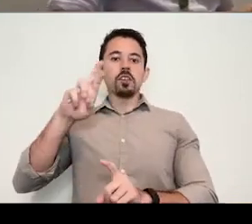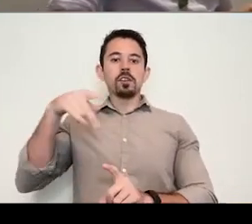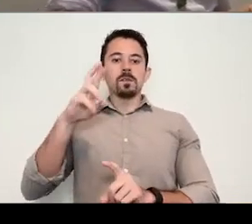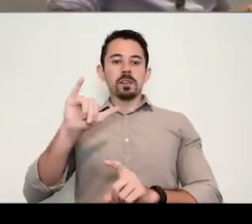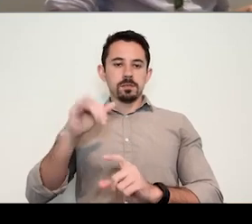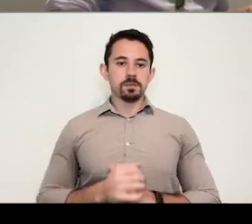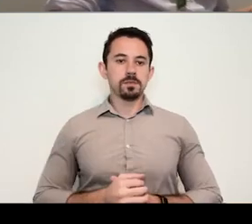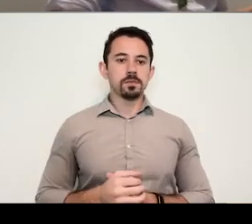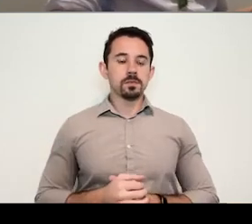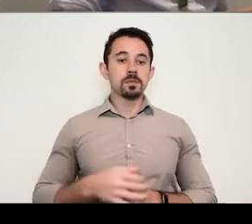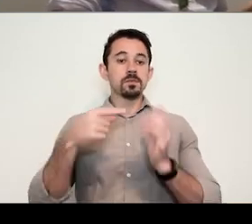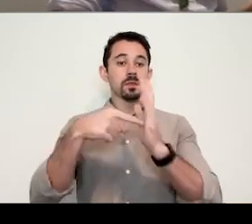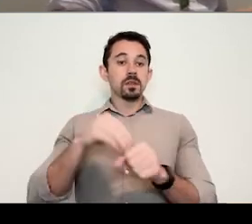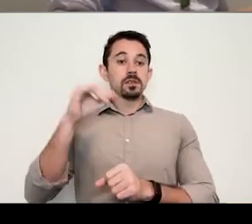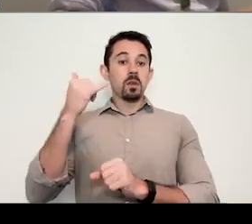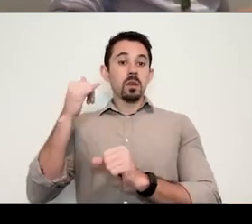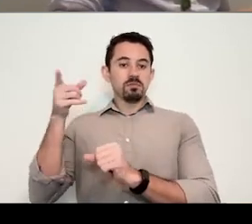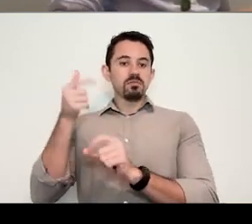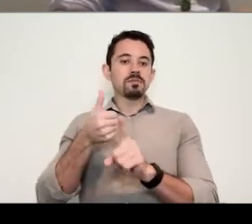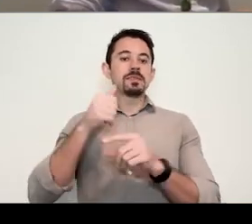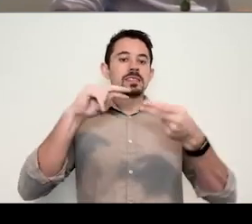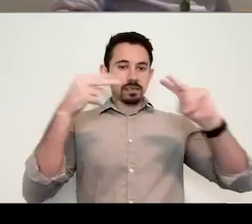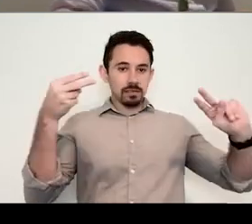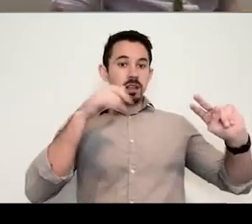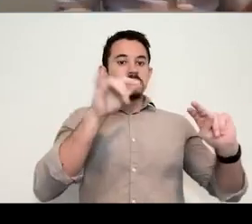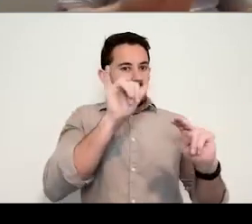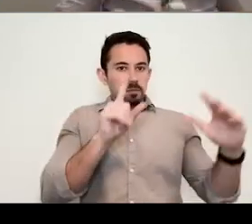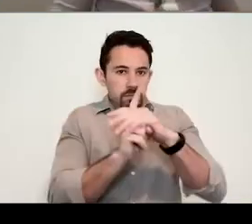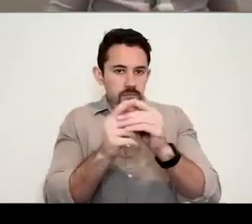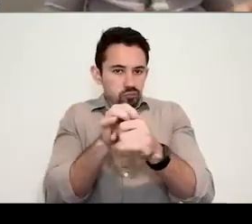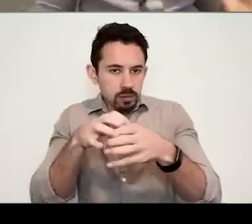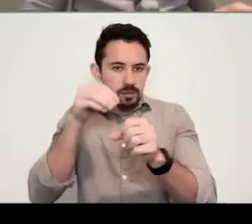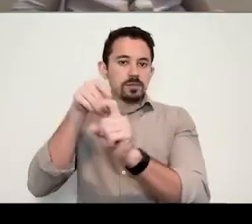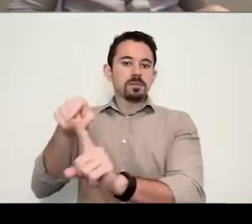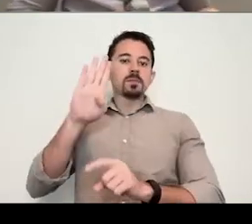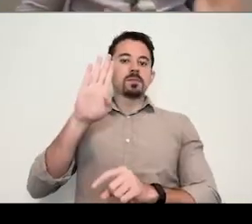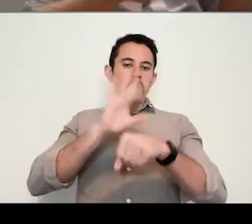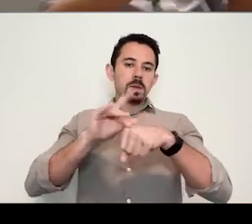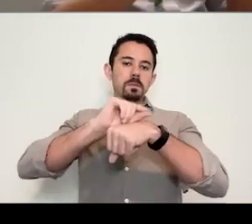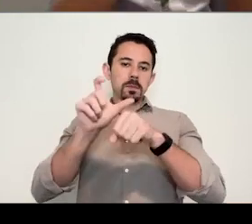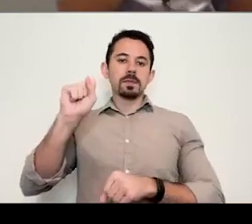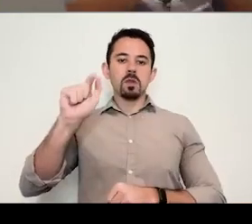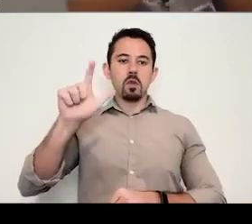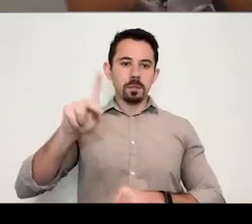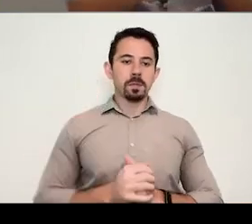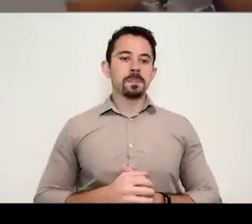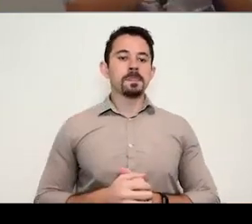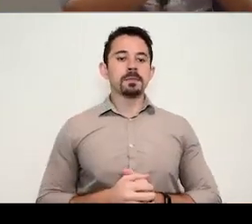also localizes to the biofilm stalk. So other in vitro data shows that the Pel-DNA interaction